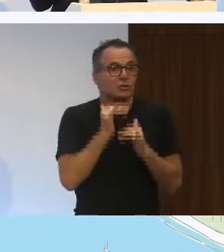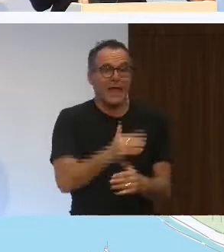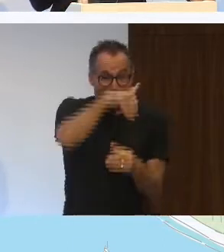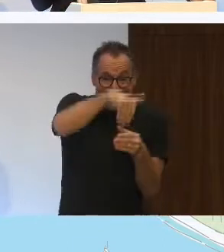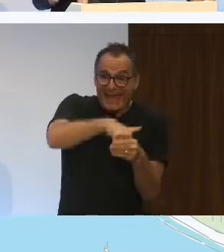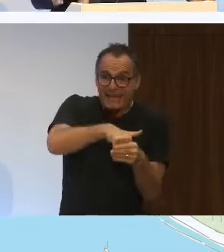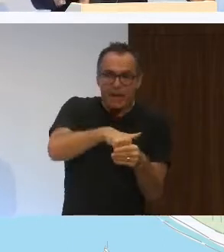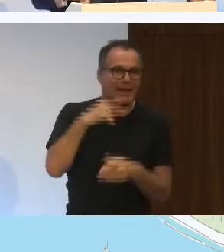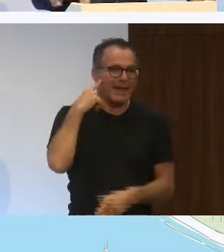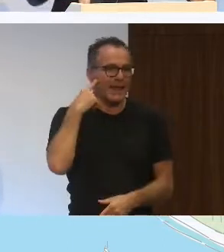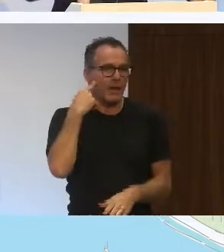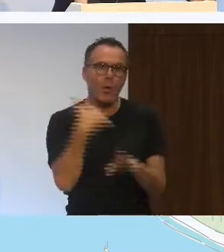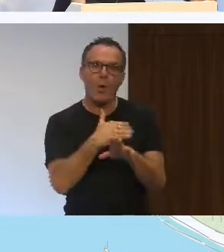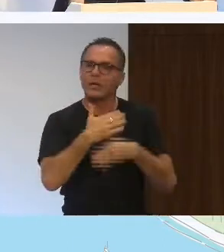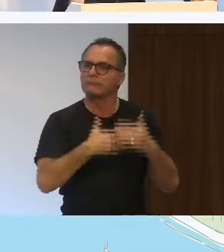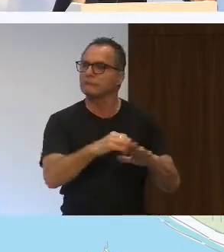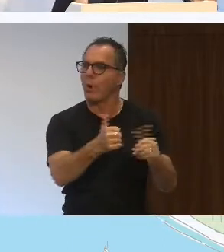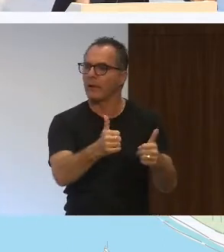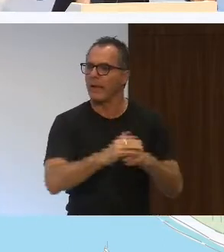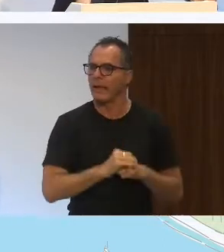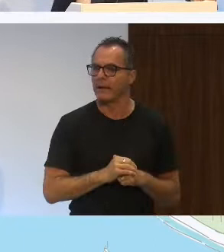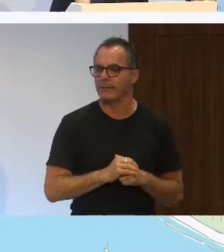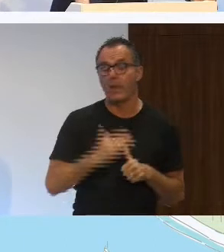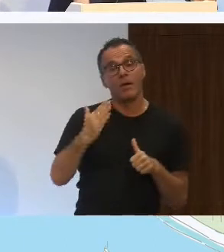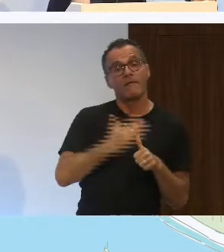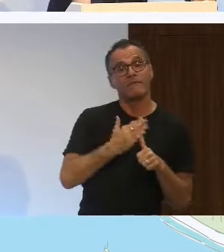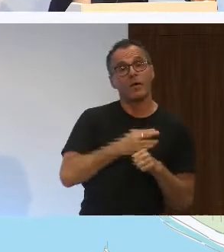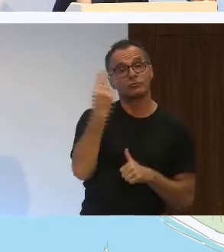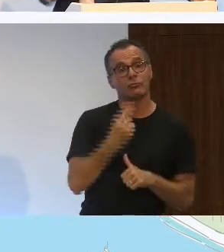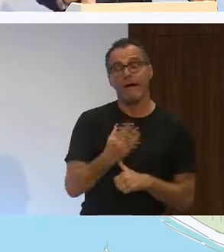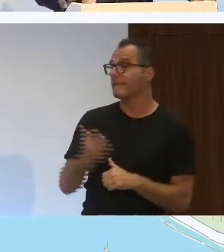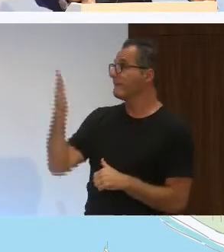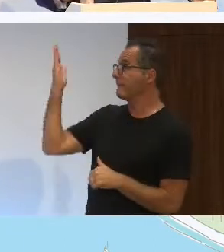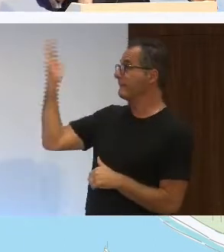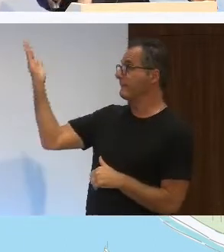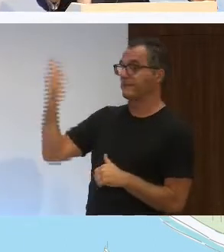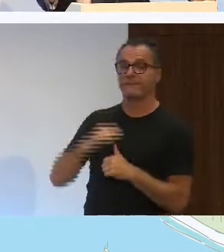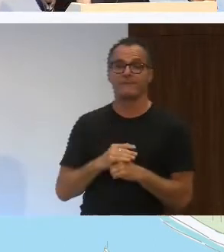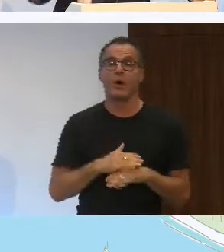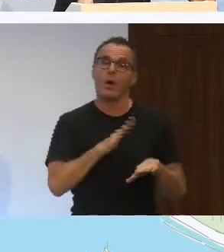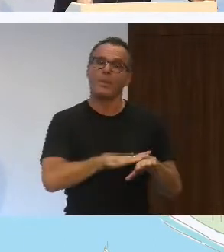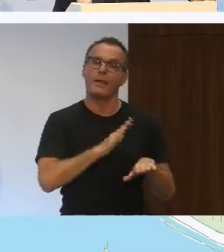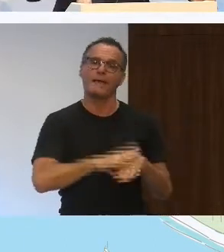Um, the first graph on the upper left is an audiogram where we check how is the hearing?